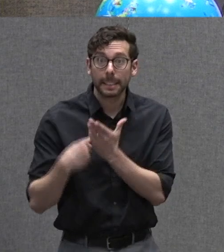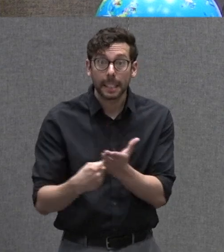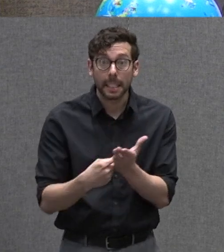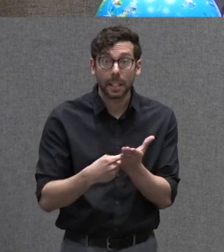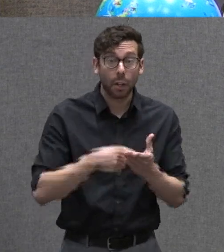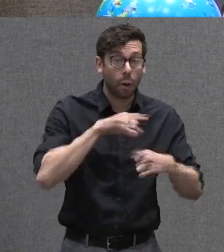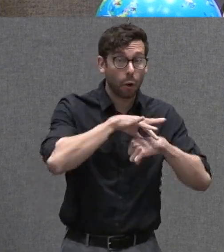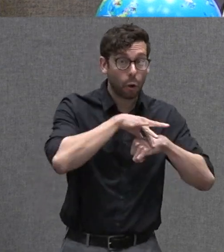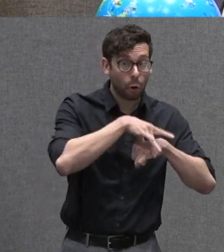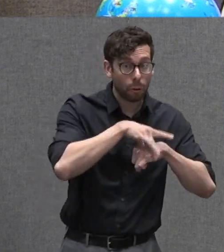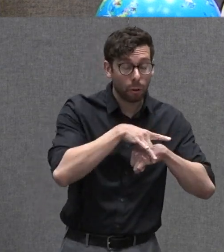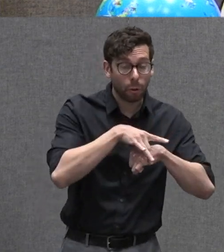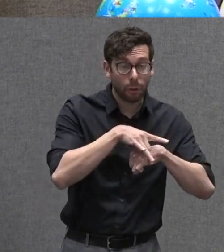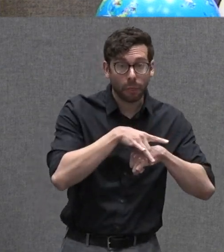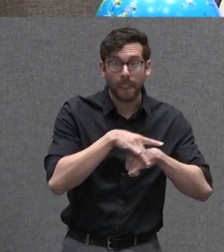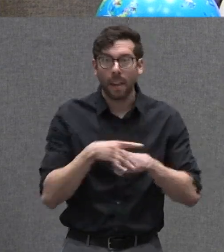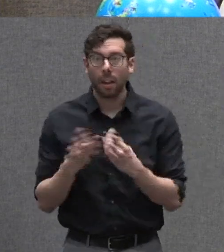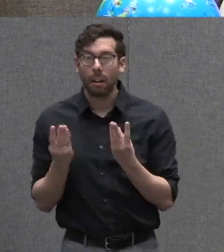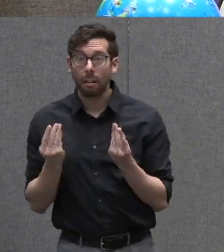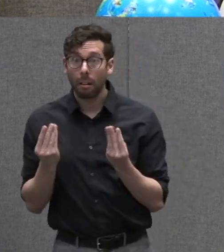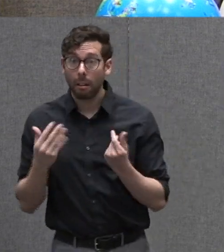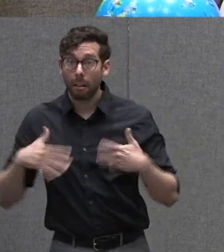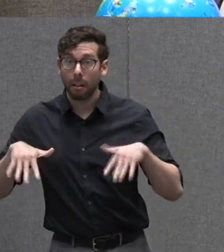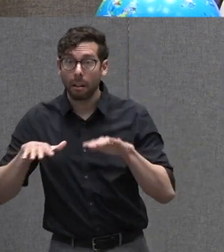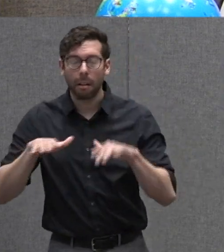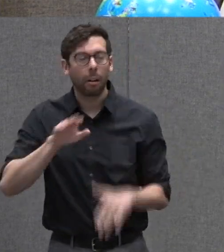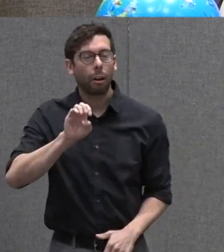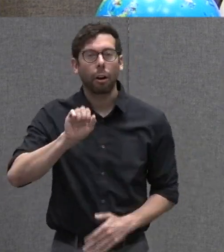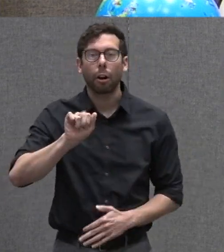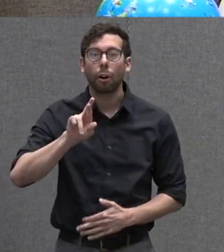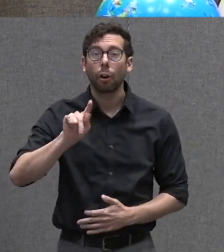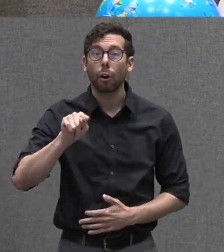Today we're going to continue our learning today talking about spring.